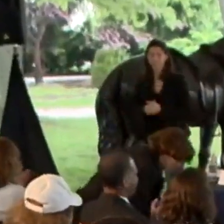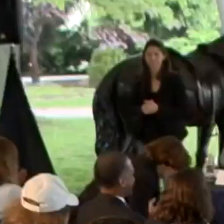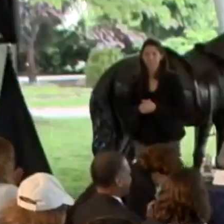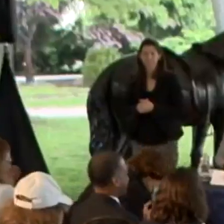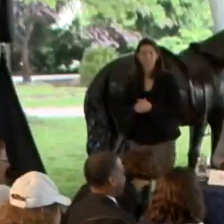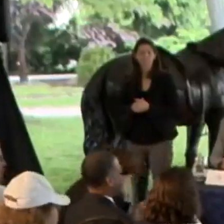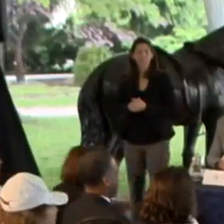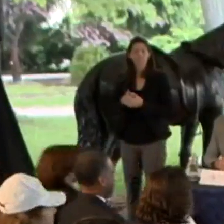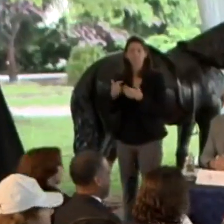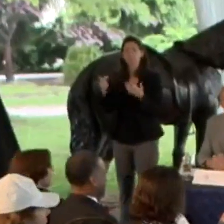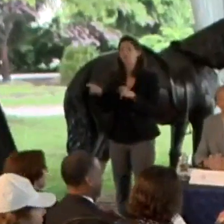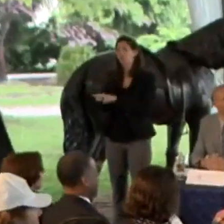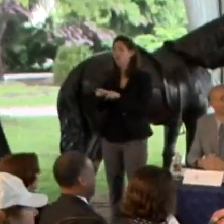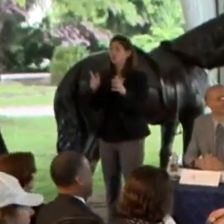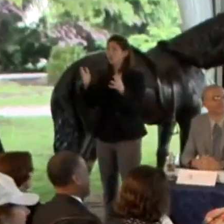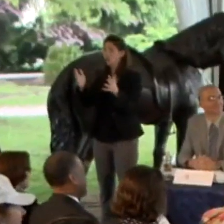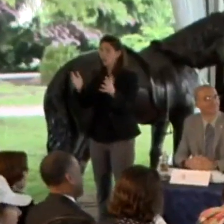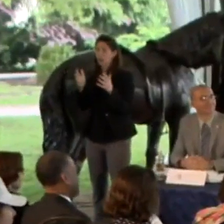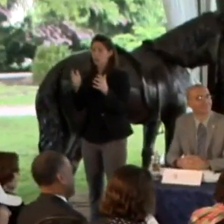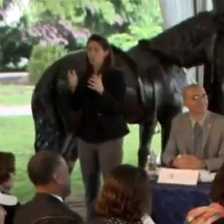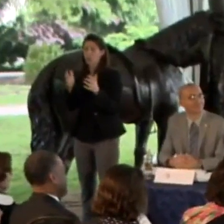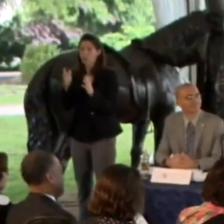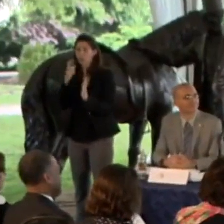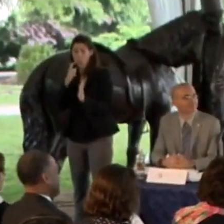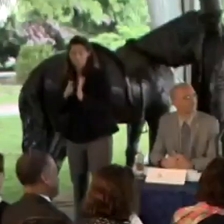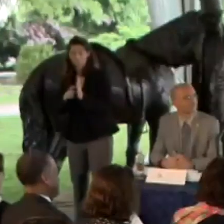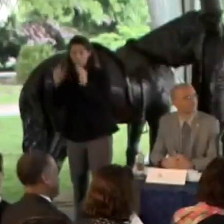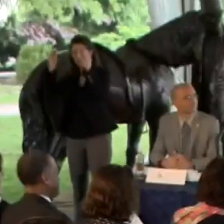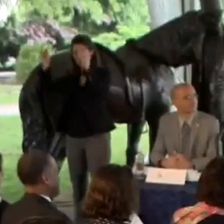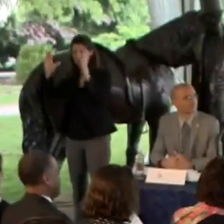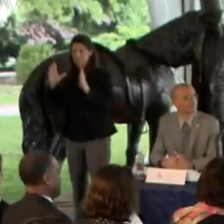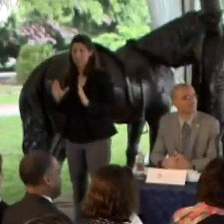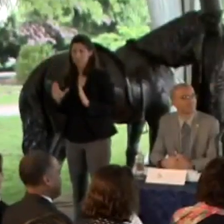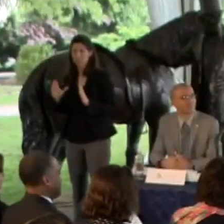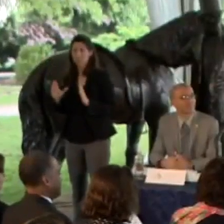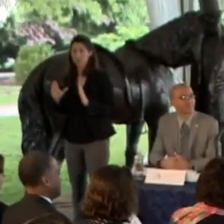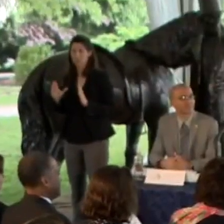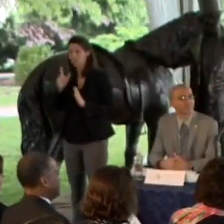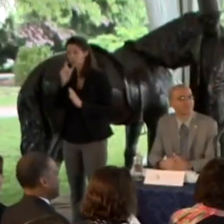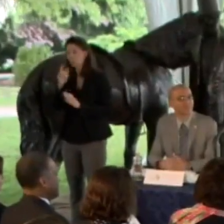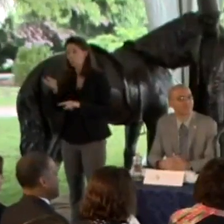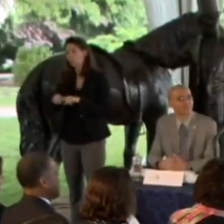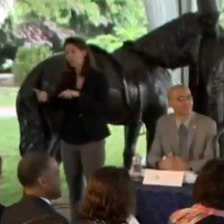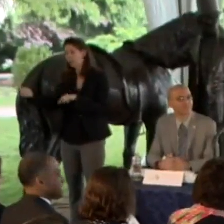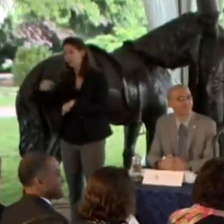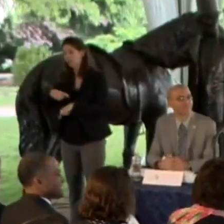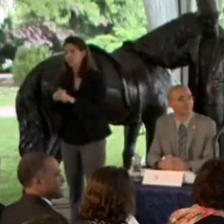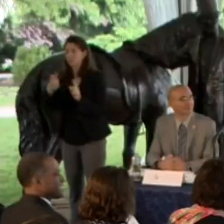AND COUNCILMEMBER MARY CHEH FROM THE GEORGE WASHINGTON UNIVERSITY.